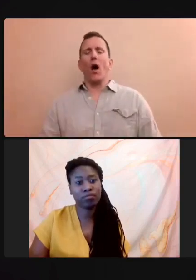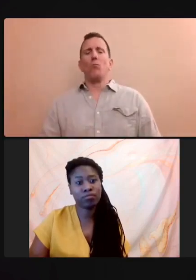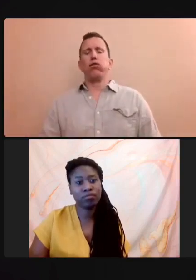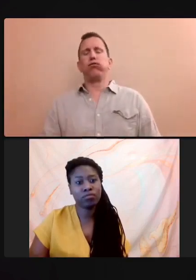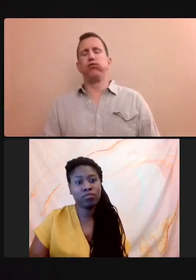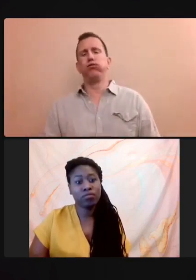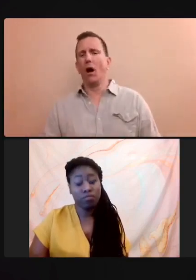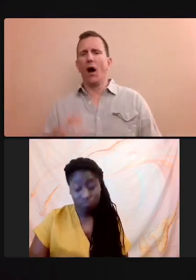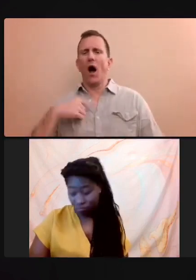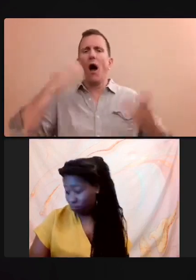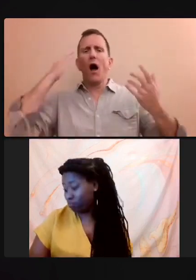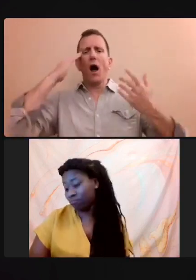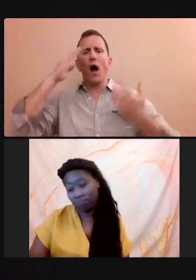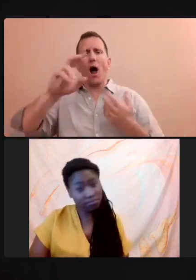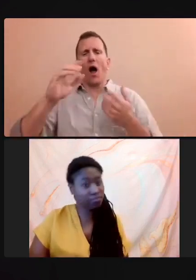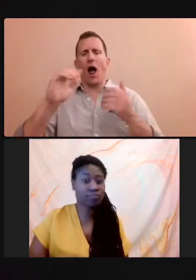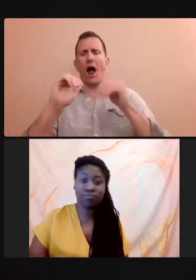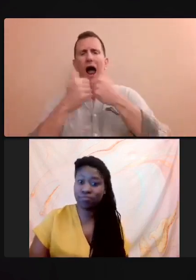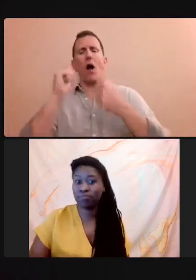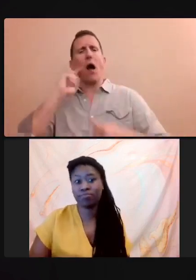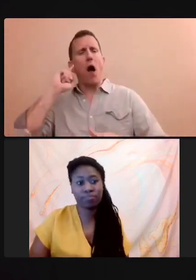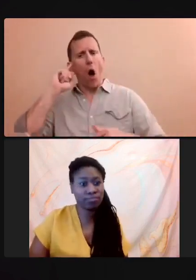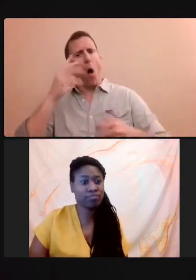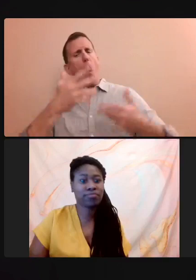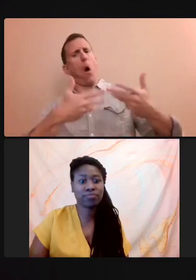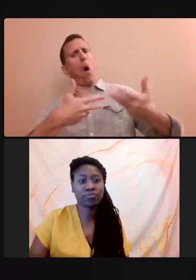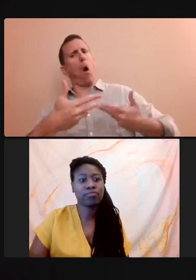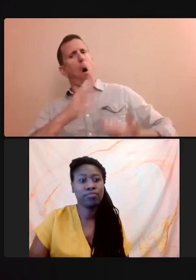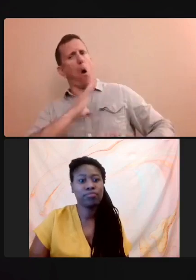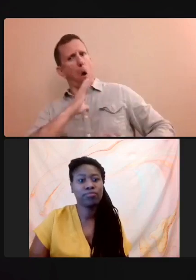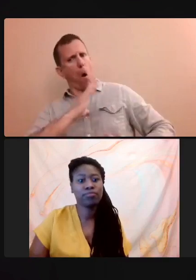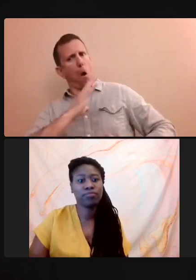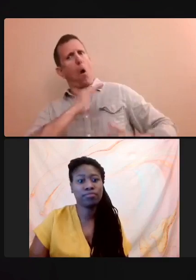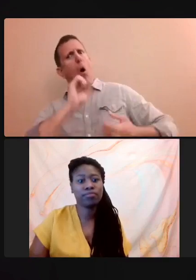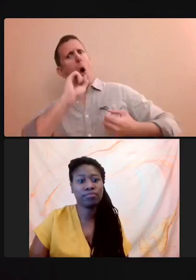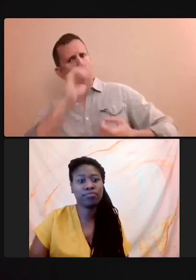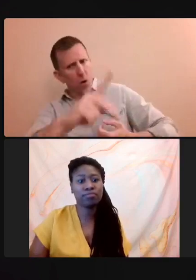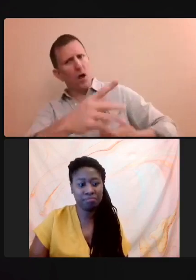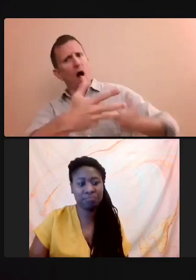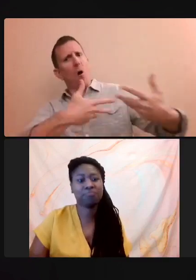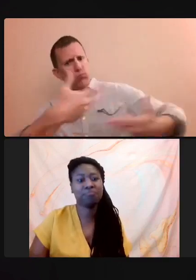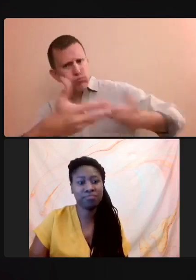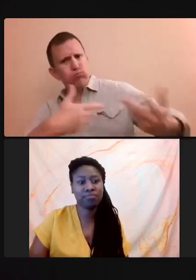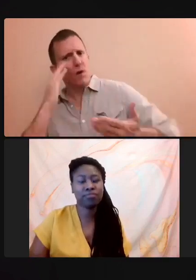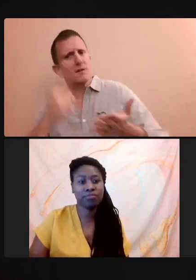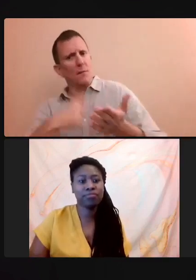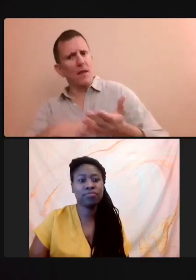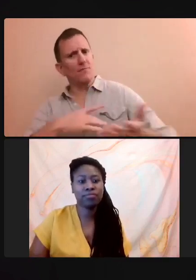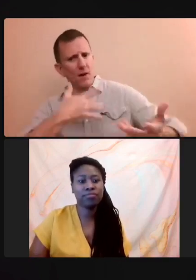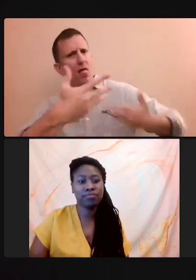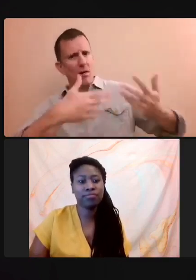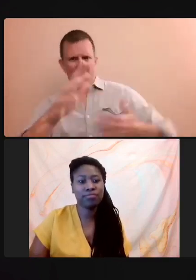you know, maybe there's a deaf event and then the students will all go and they'll leave and say hi and then they kind of stand